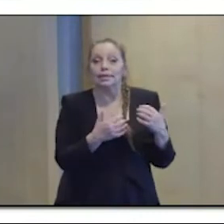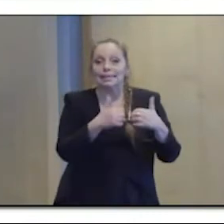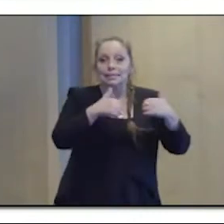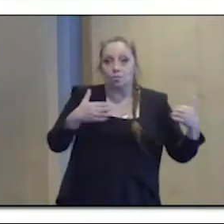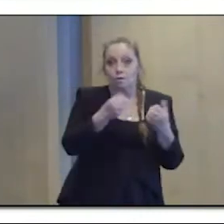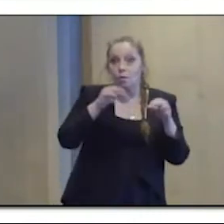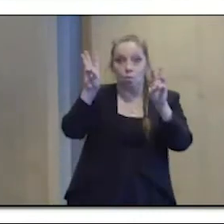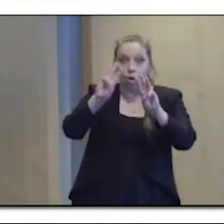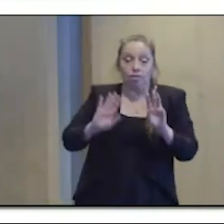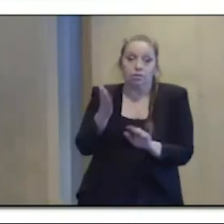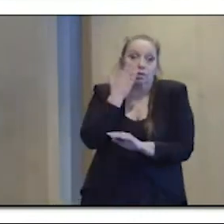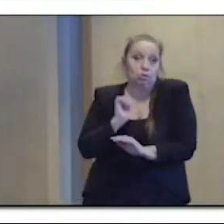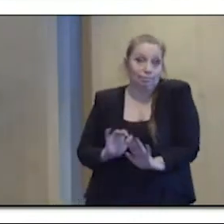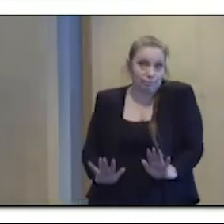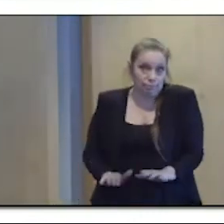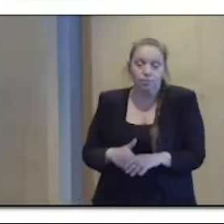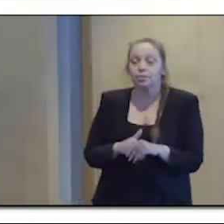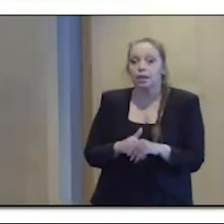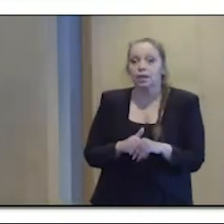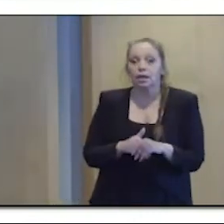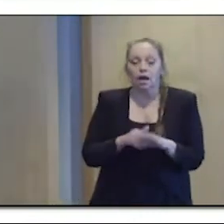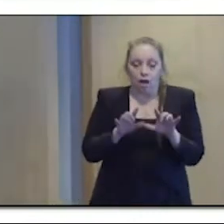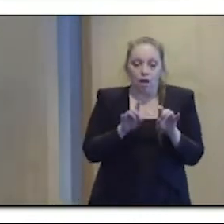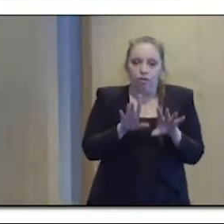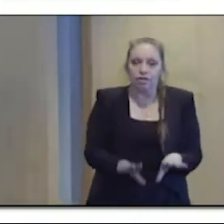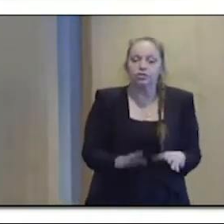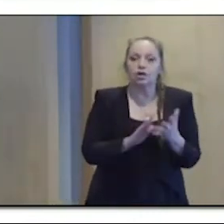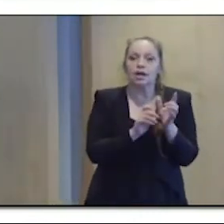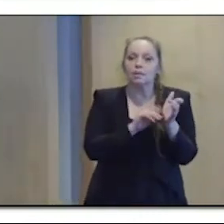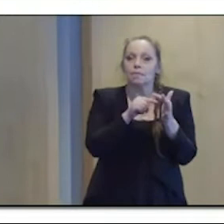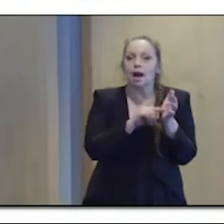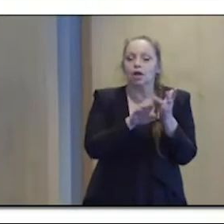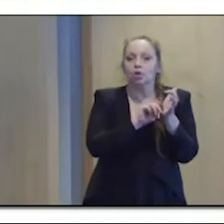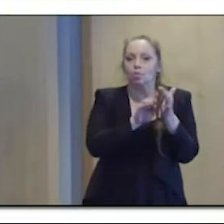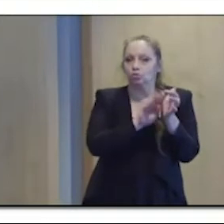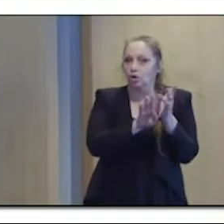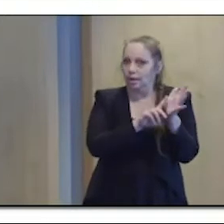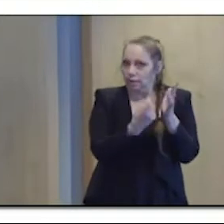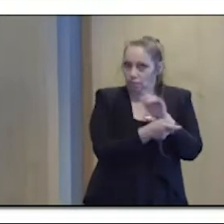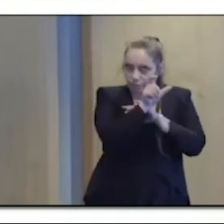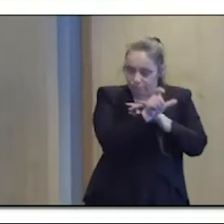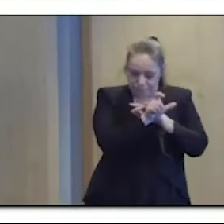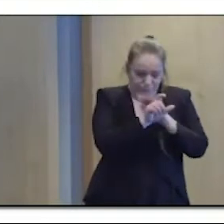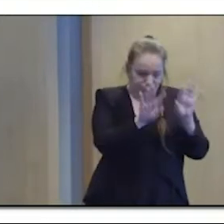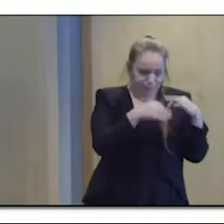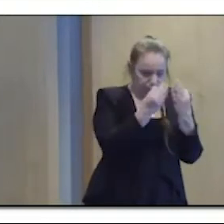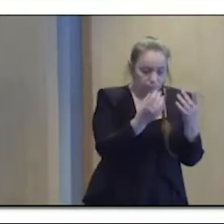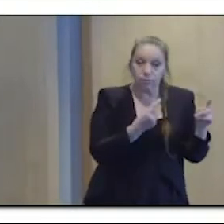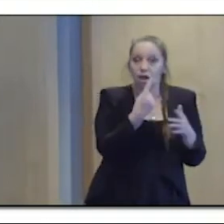so the system operator or the Australian market operator AEMO, only really had to think about